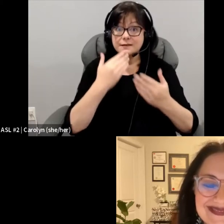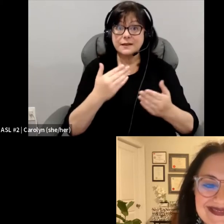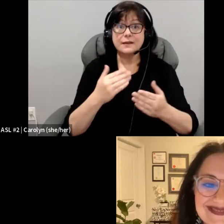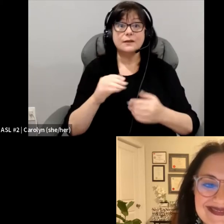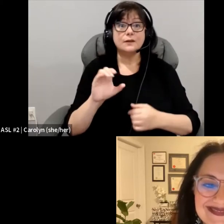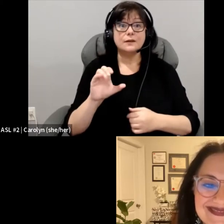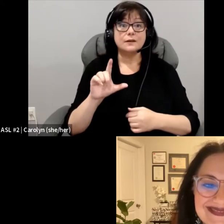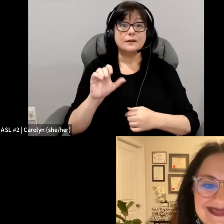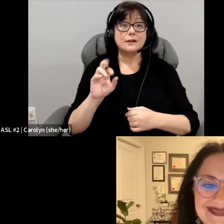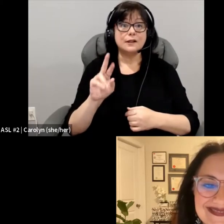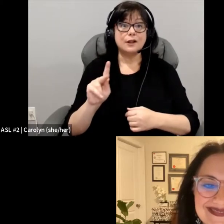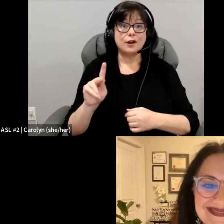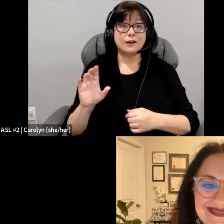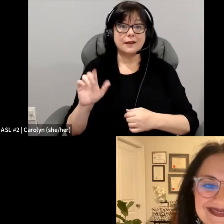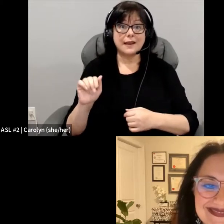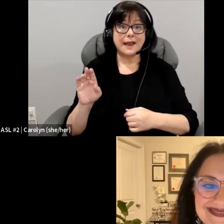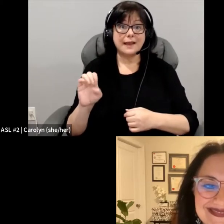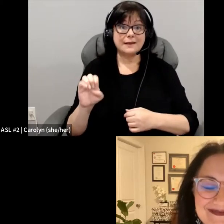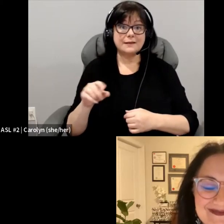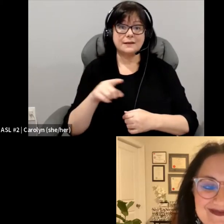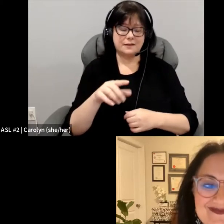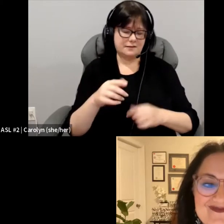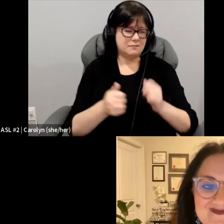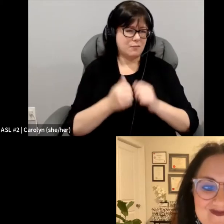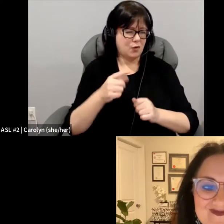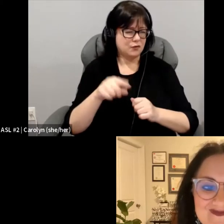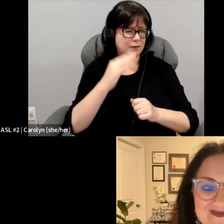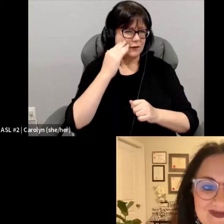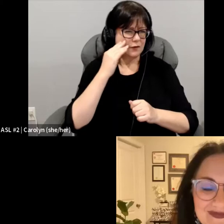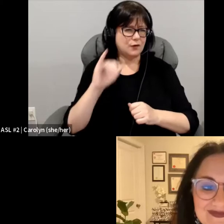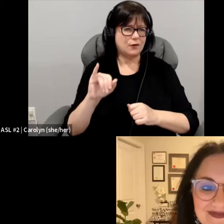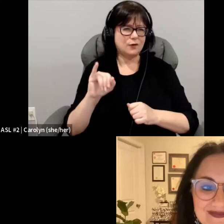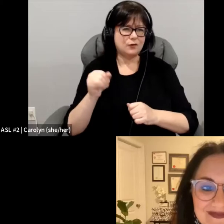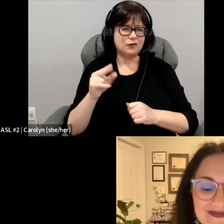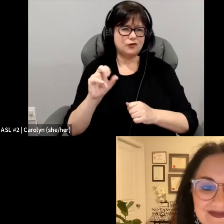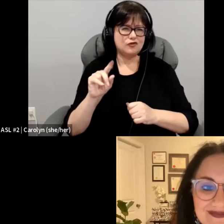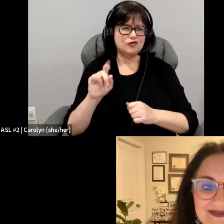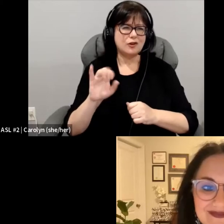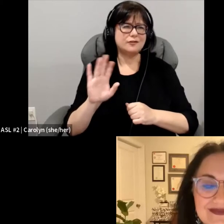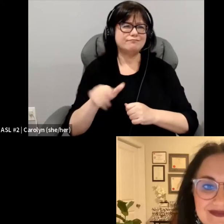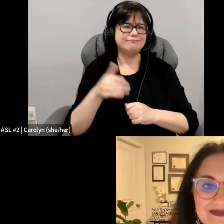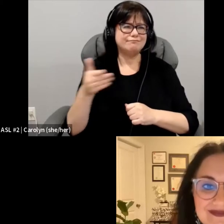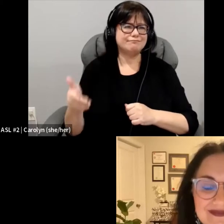MOST OF YOU KNOW, WE LOST JUSTIN SEVERAL YEARS AGO, BUT HIS LEGACY LIVES ON.